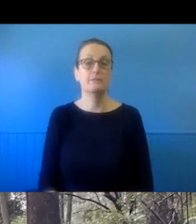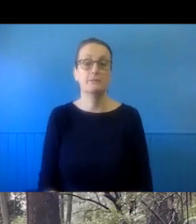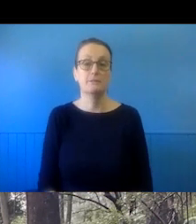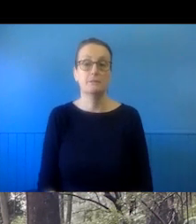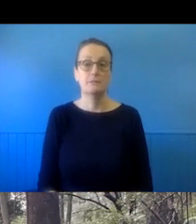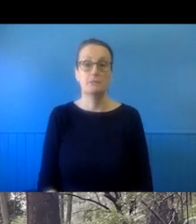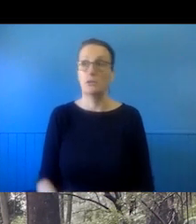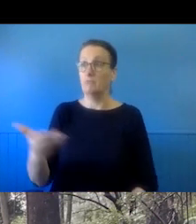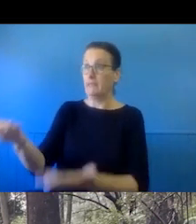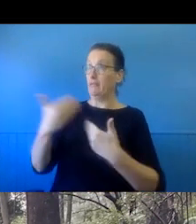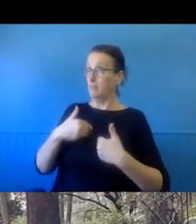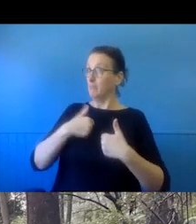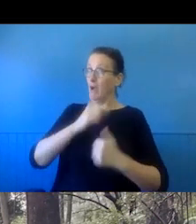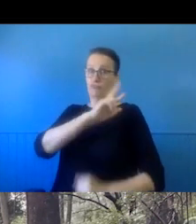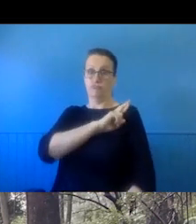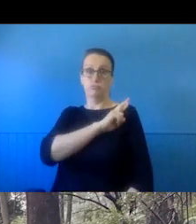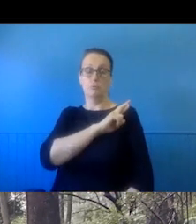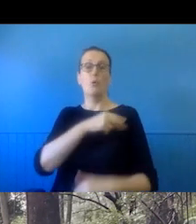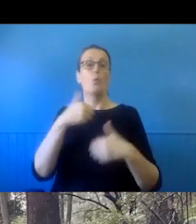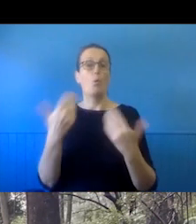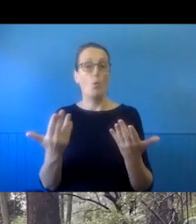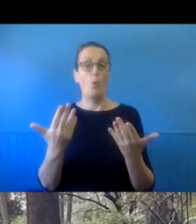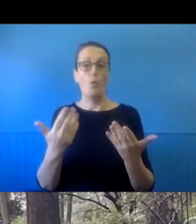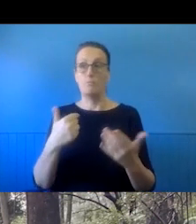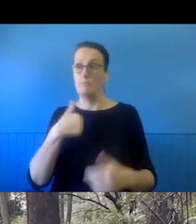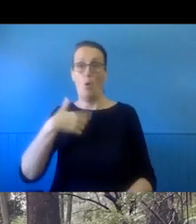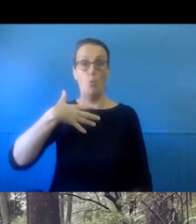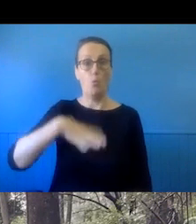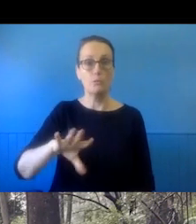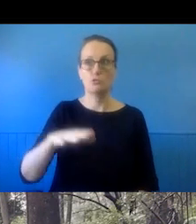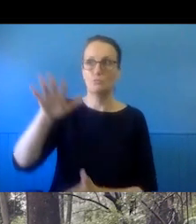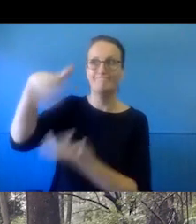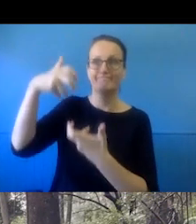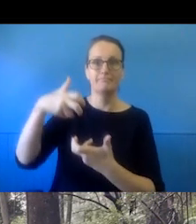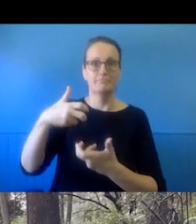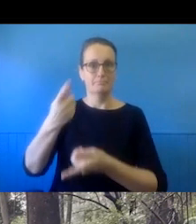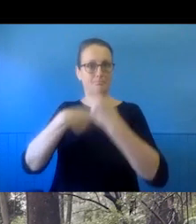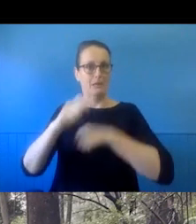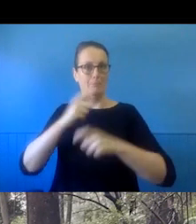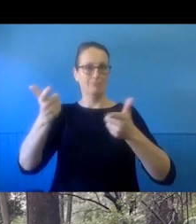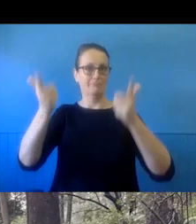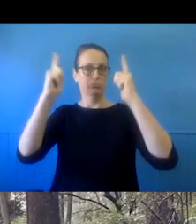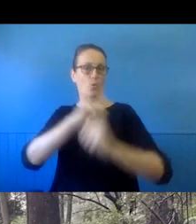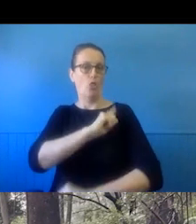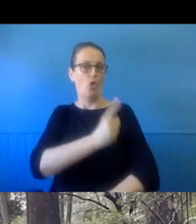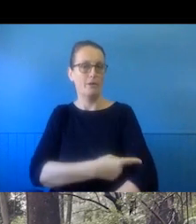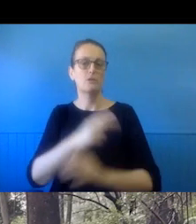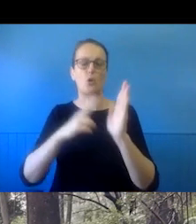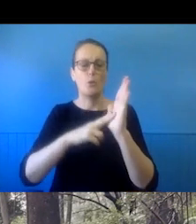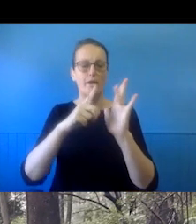it's something that we might seek to have. And, therefore, is a noun.